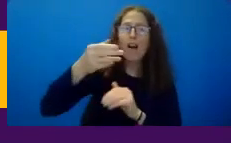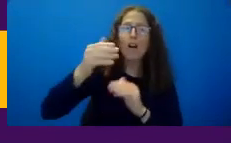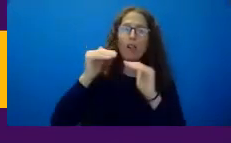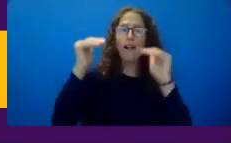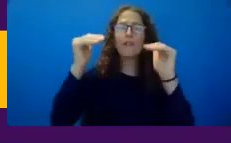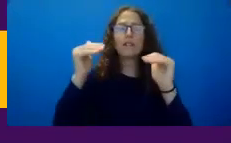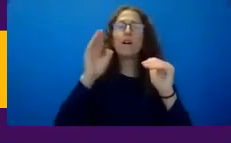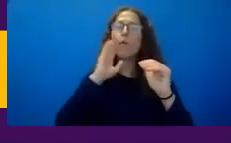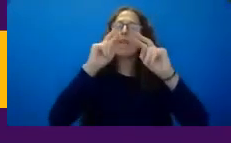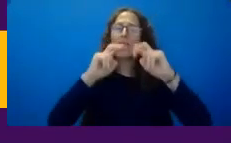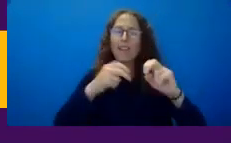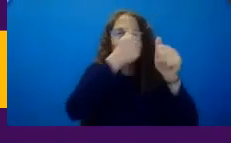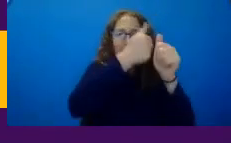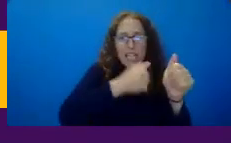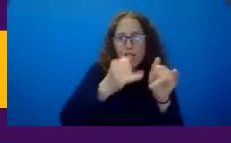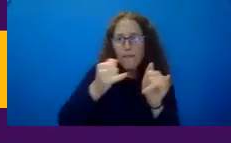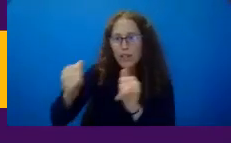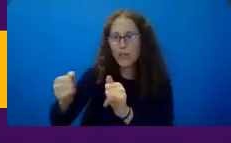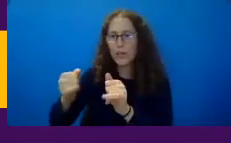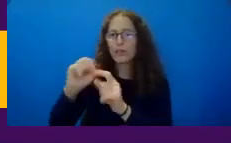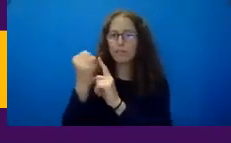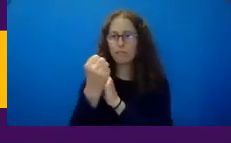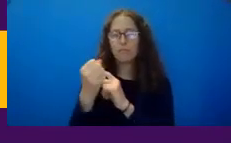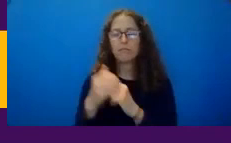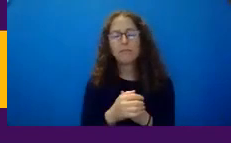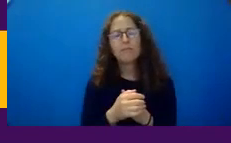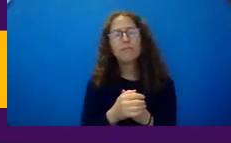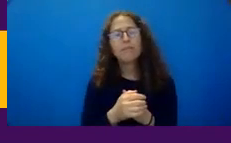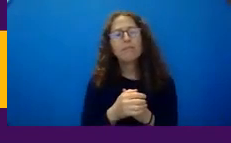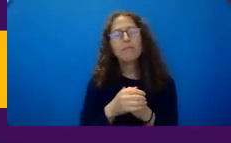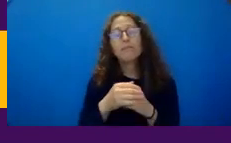. APPLICANTS MAY MAKE A REQUEST FOR AN EXCEPTION TO BE